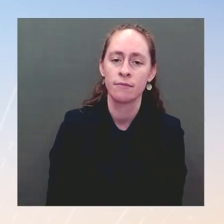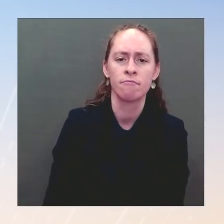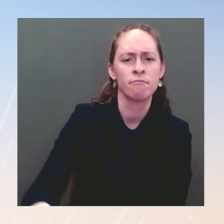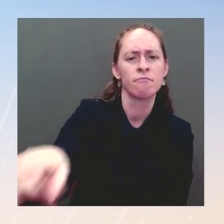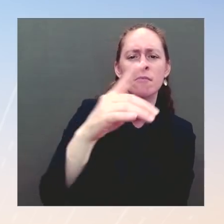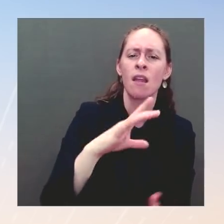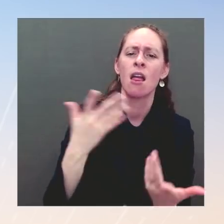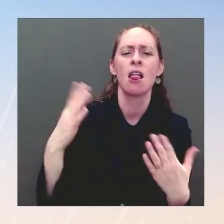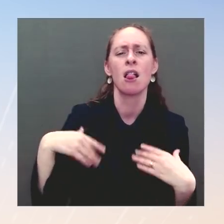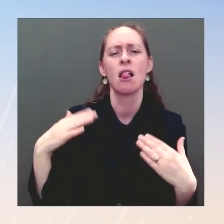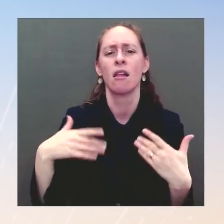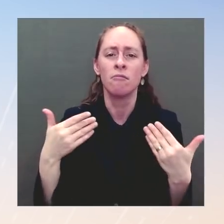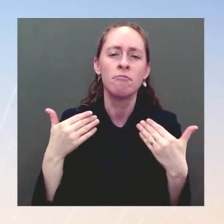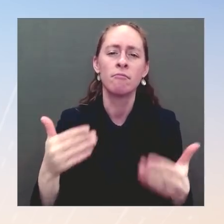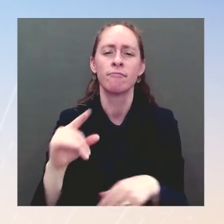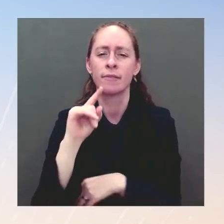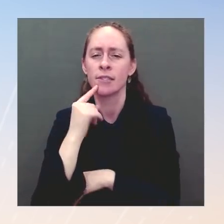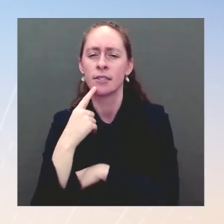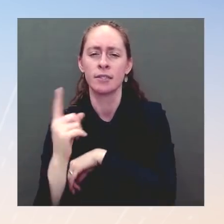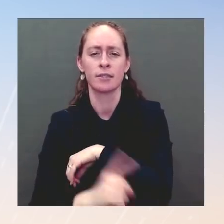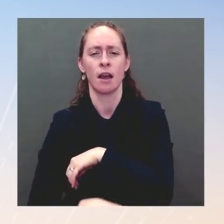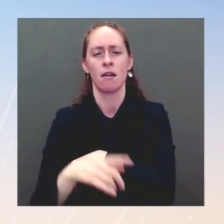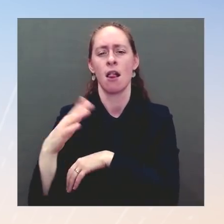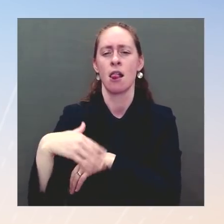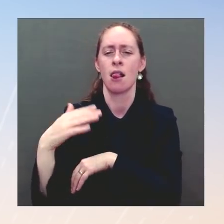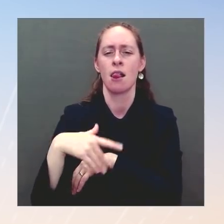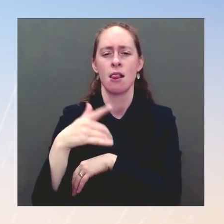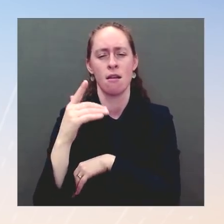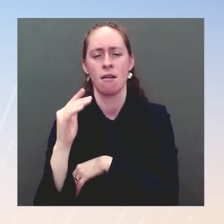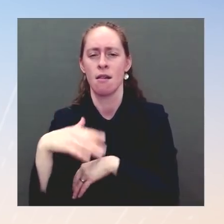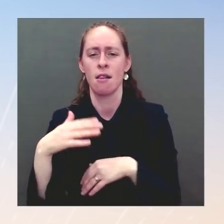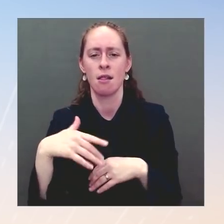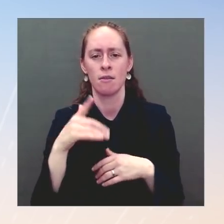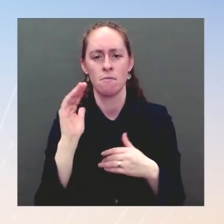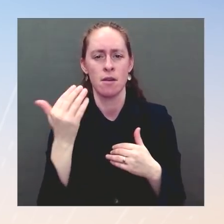you're saying that a broader invasion is likely. So how are both of those true,